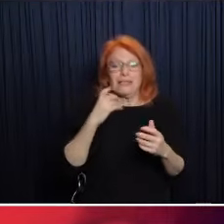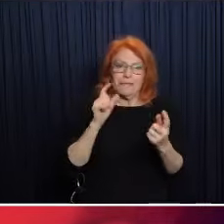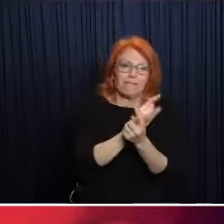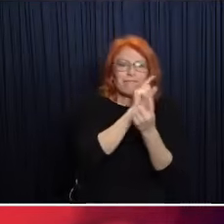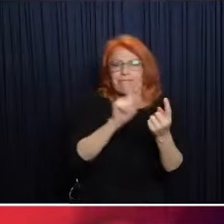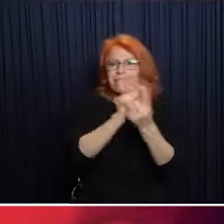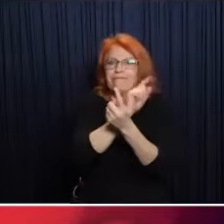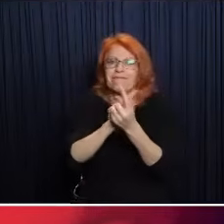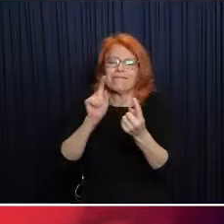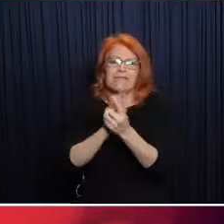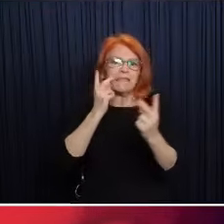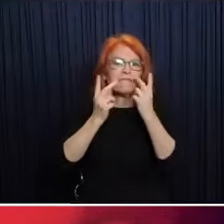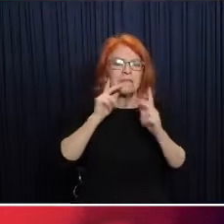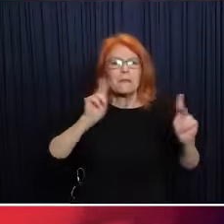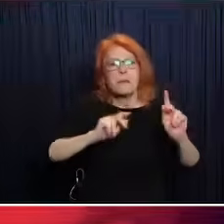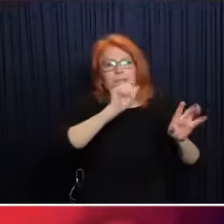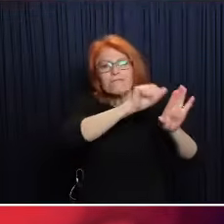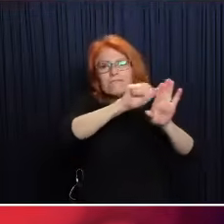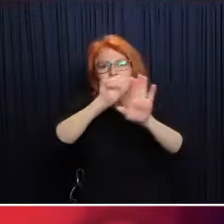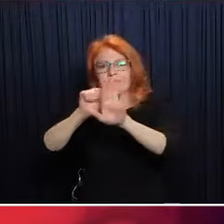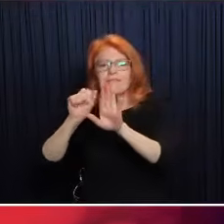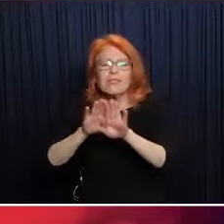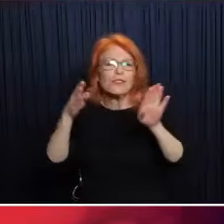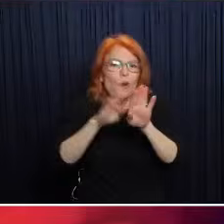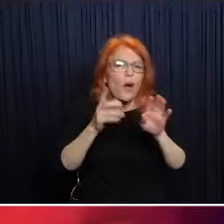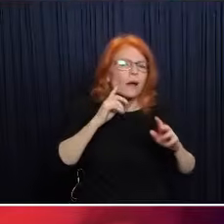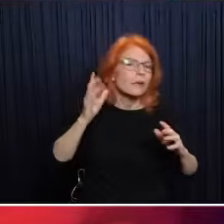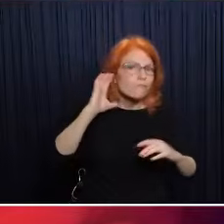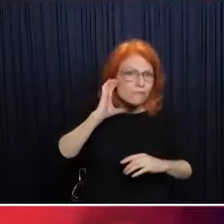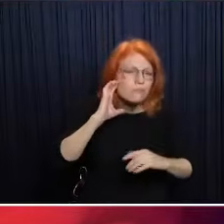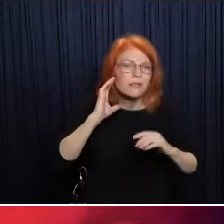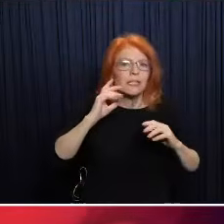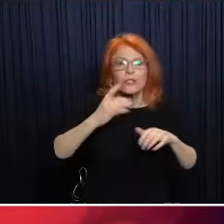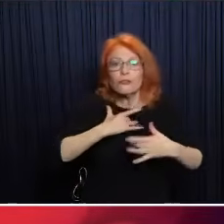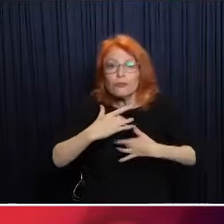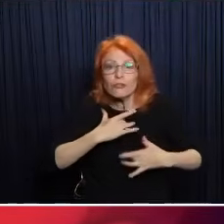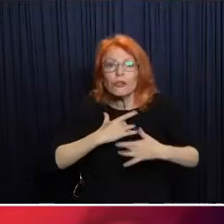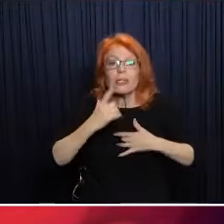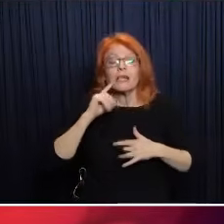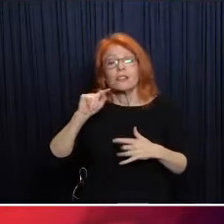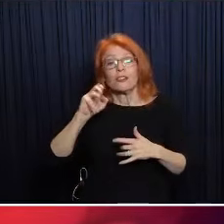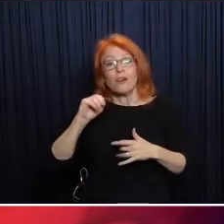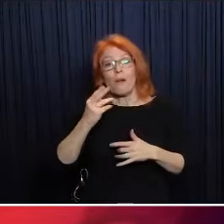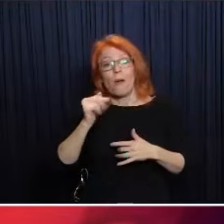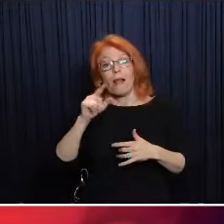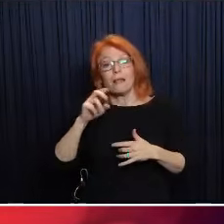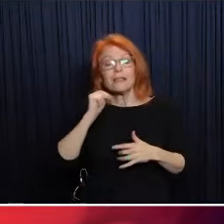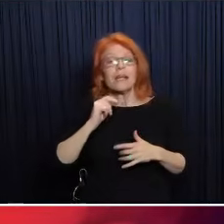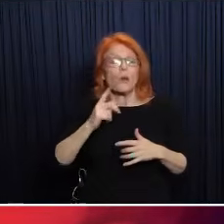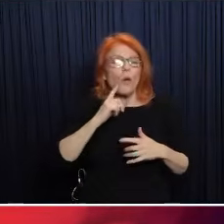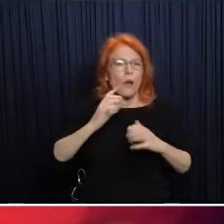IN THIS DISTRICT. MR. FEELY. THE BEST THING ABOUT RUNNING